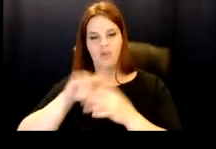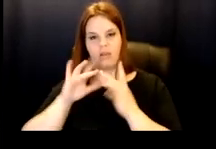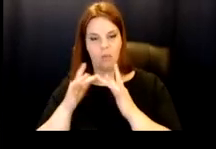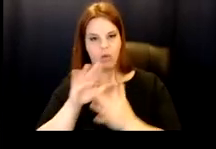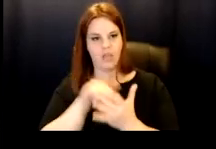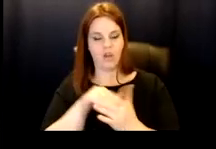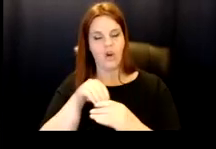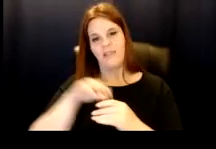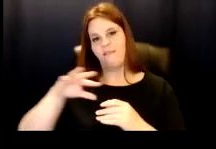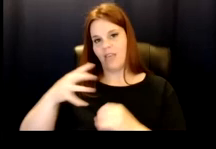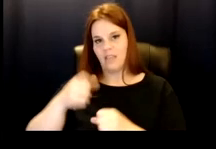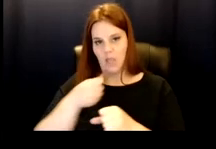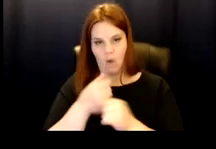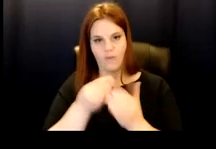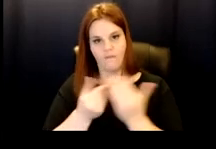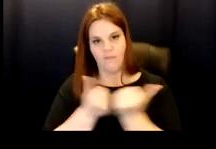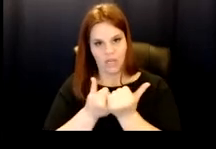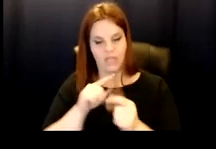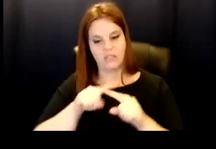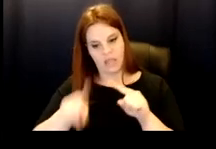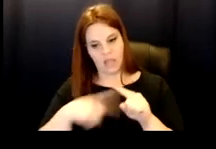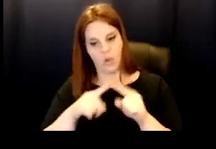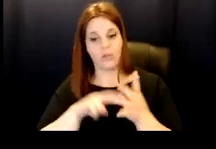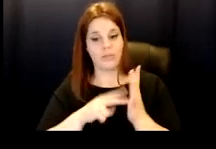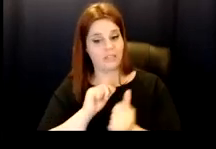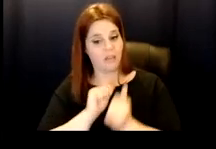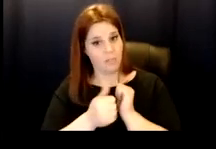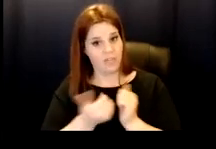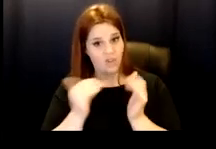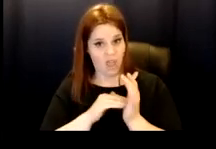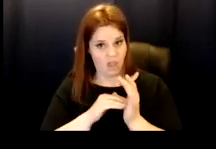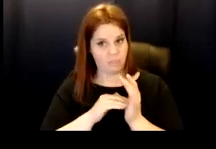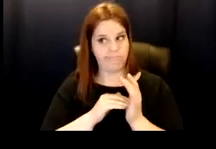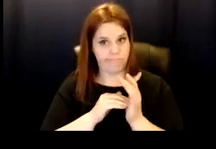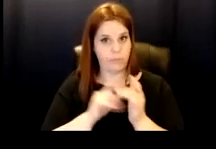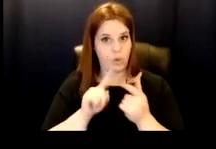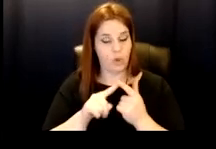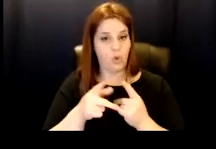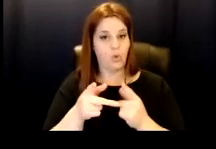funding cycle, which means the competition is again being held to retain or begin anew